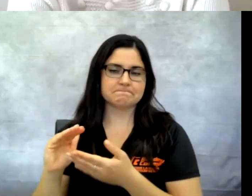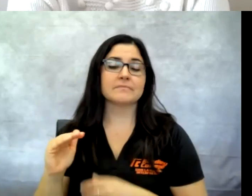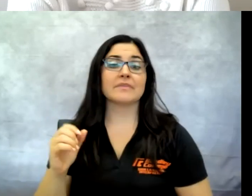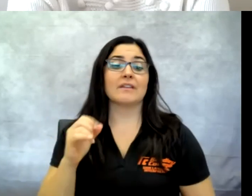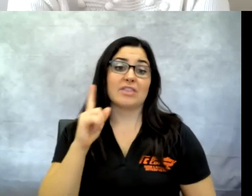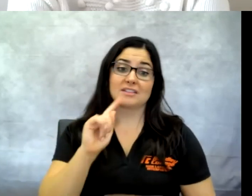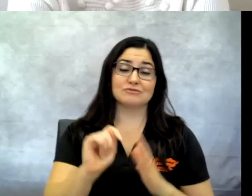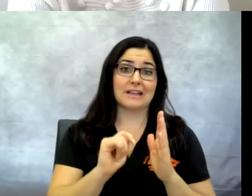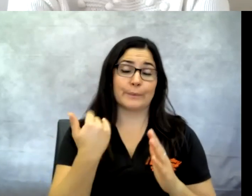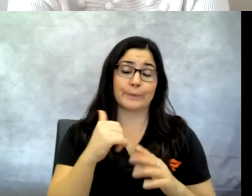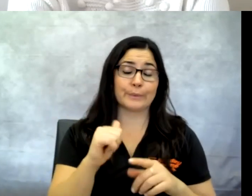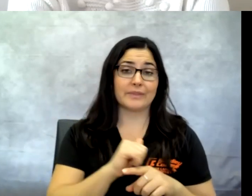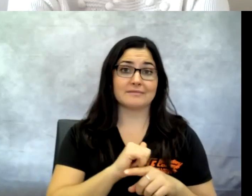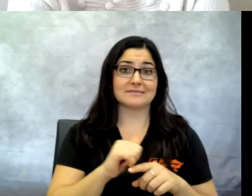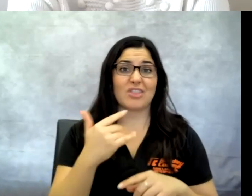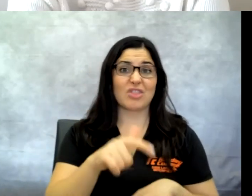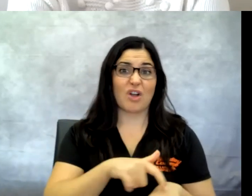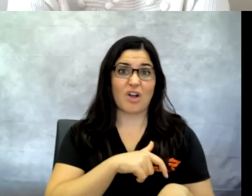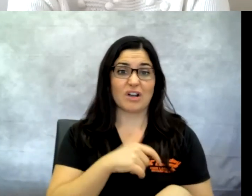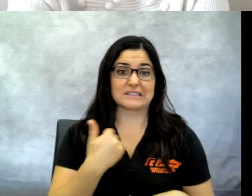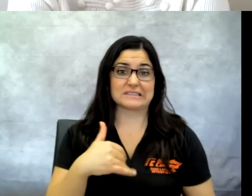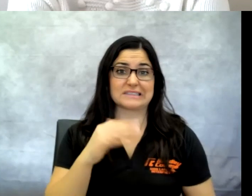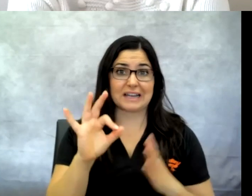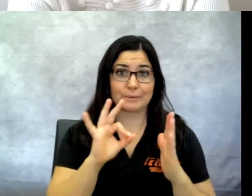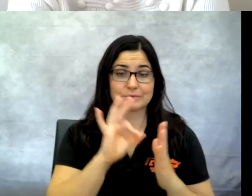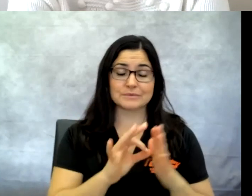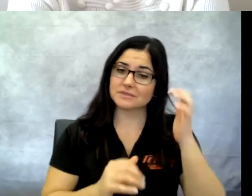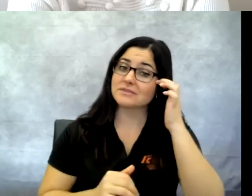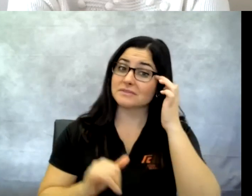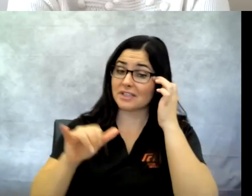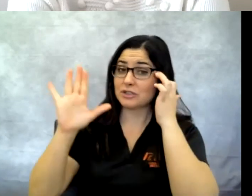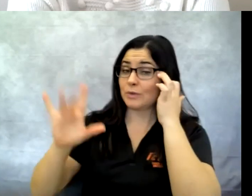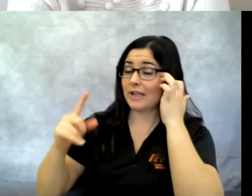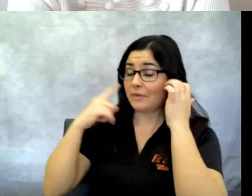And I want to say it's so great to see that you're thinking about these things, though, that's the beauty of these sort of presentations.